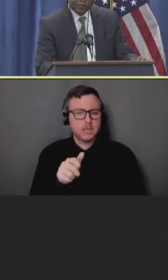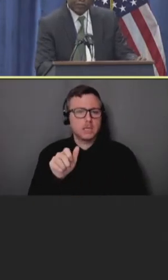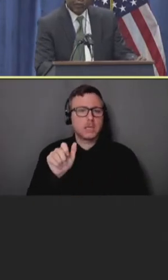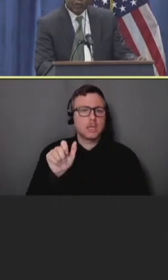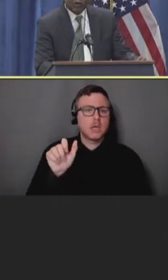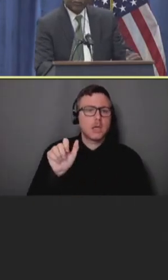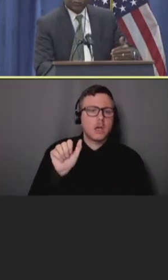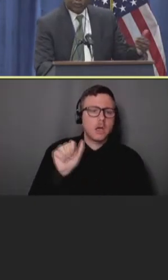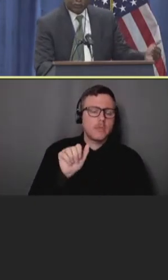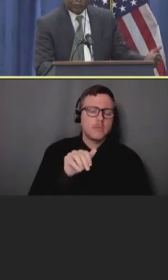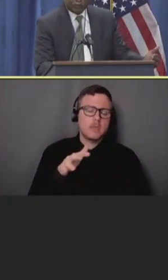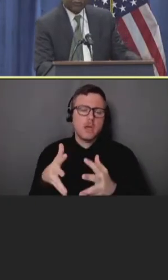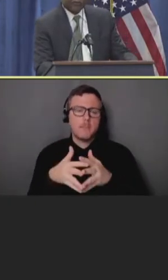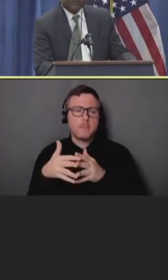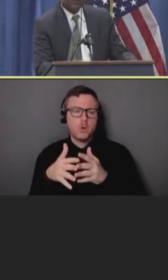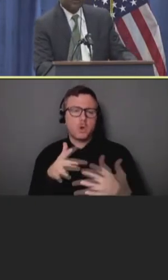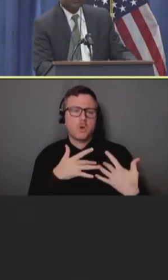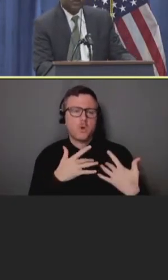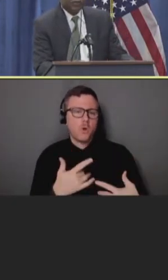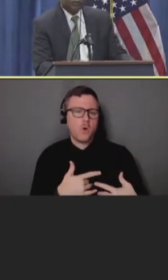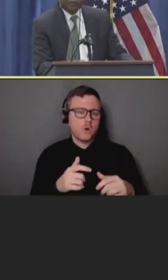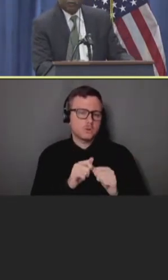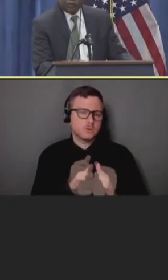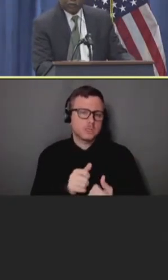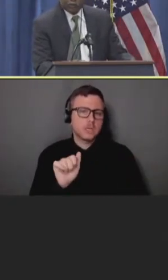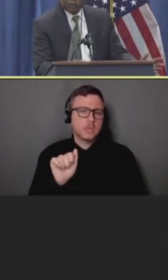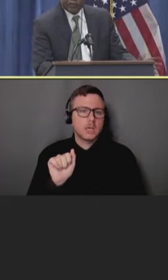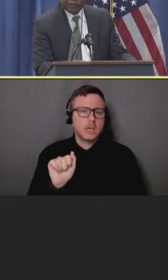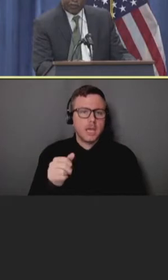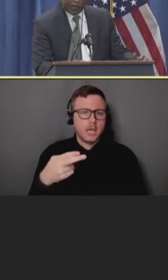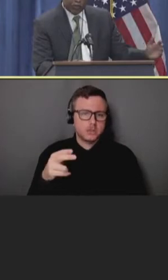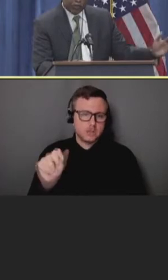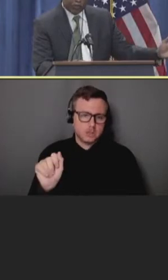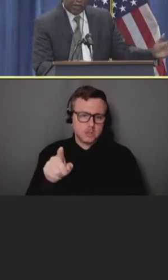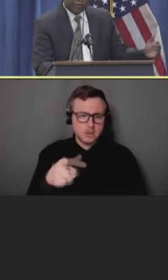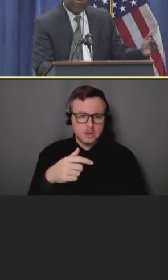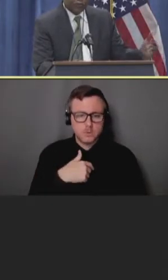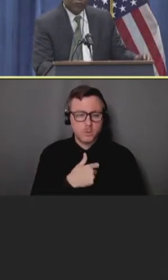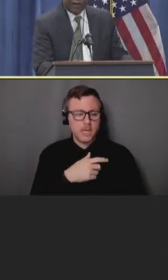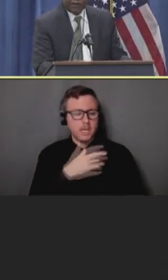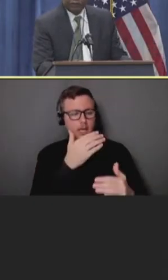in regards to the resolution of it, and so we restricted their exercise profiles